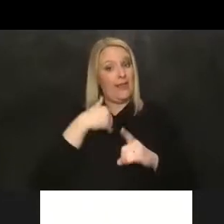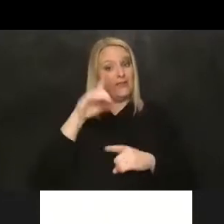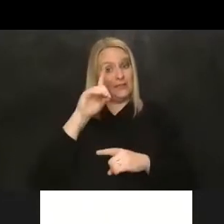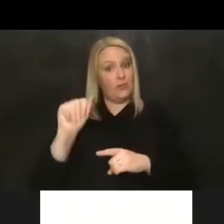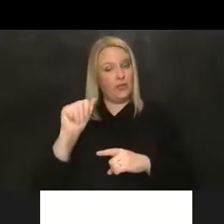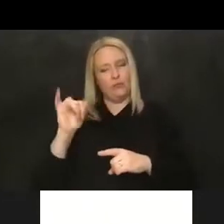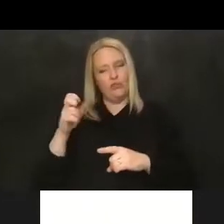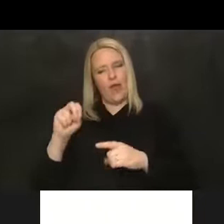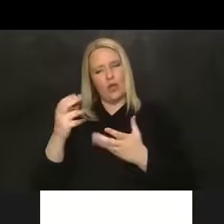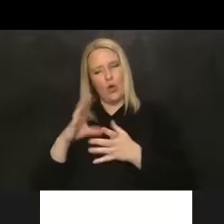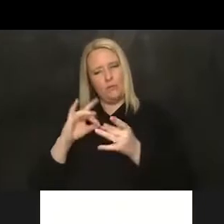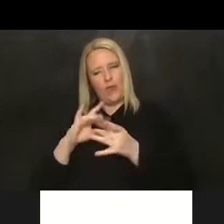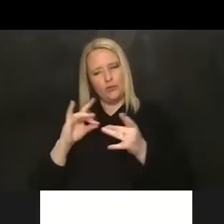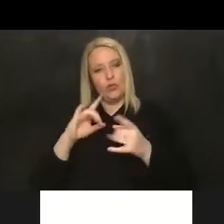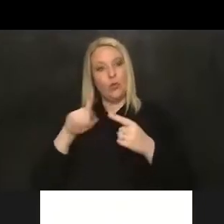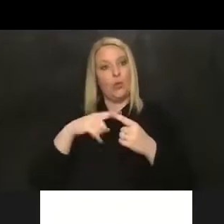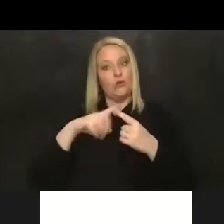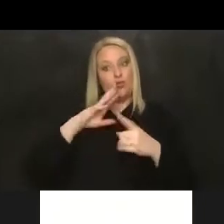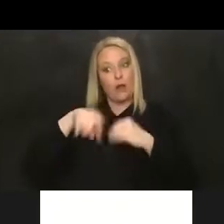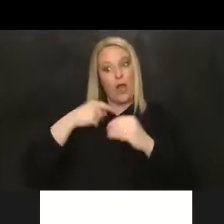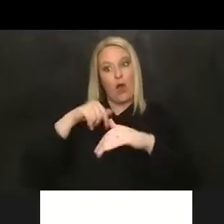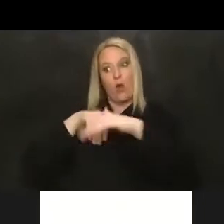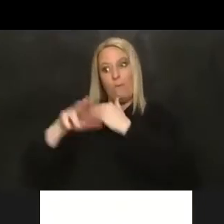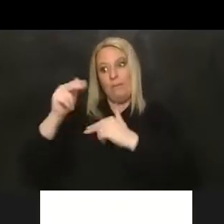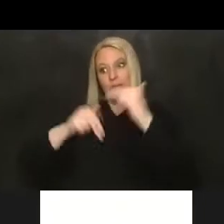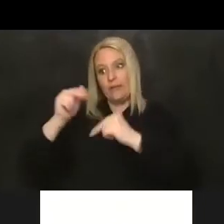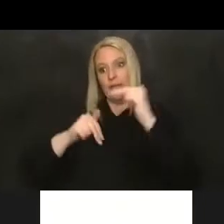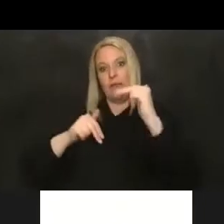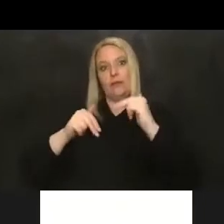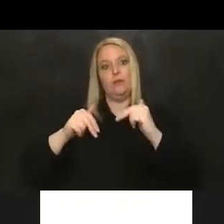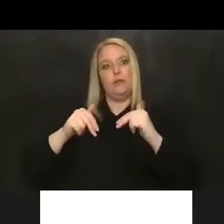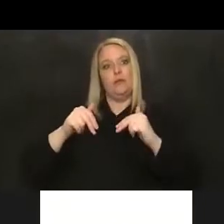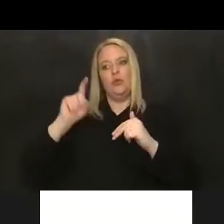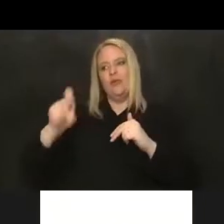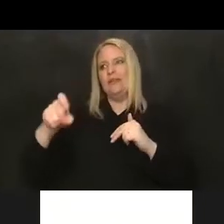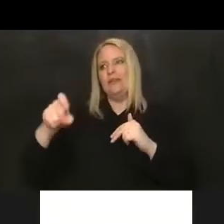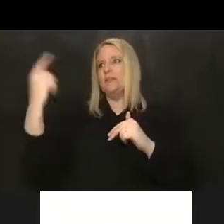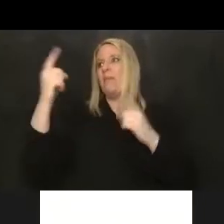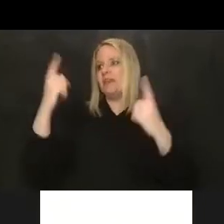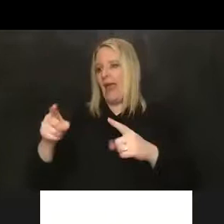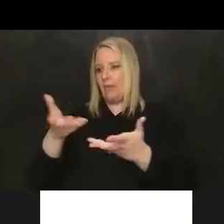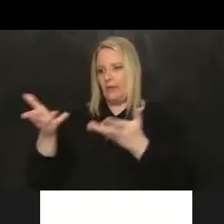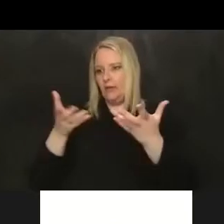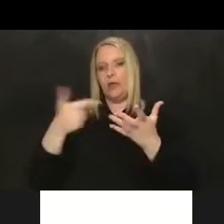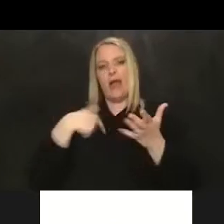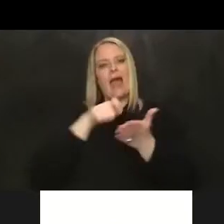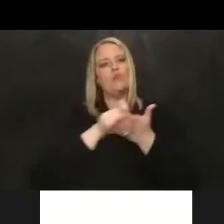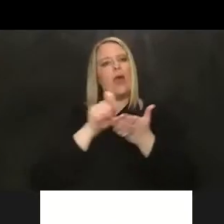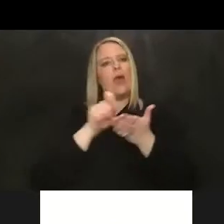you get into the building, you must have something else happening, I write plays with characters who